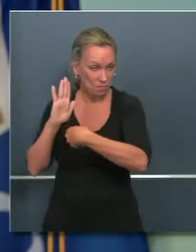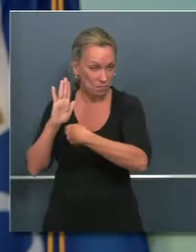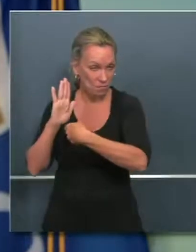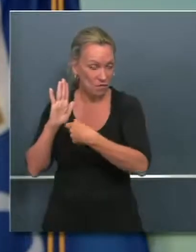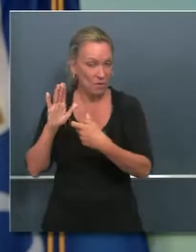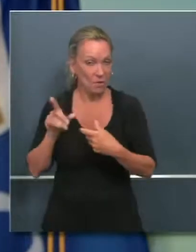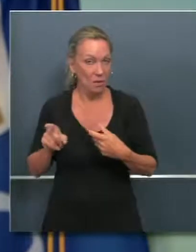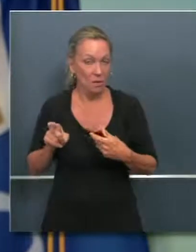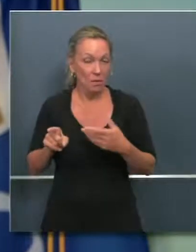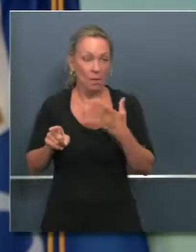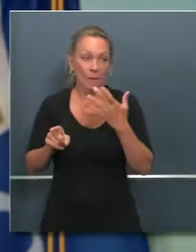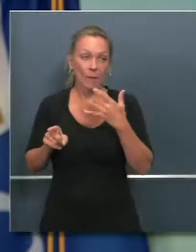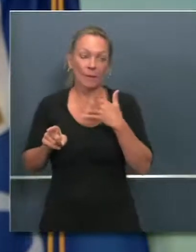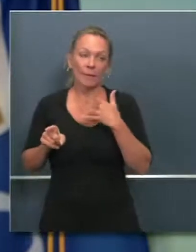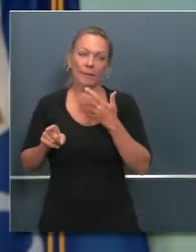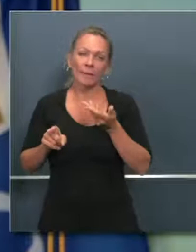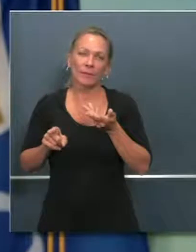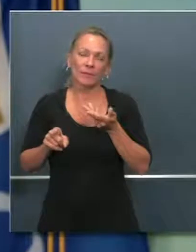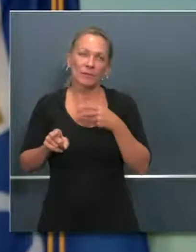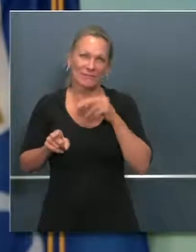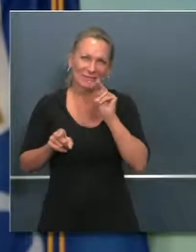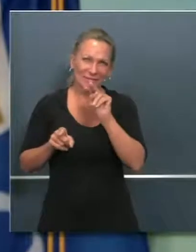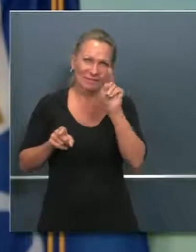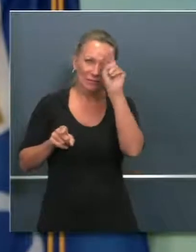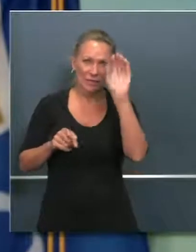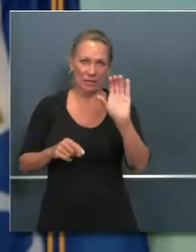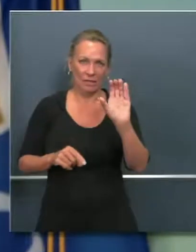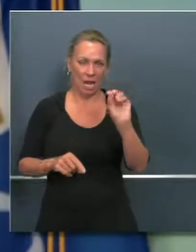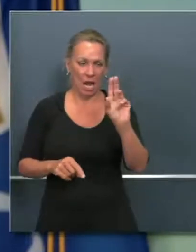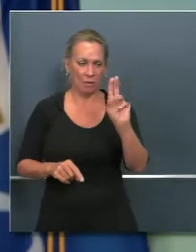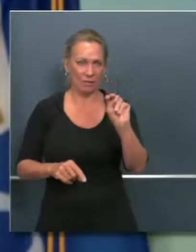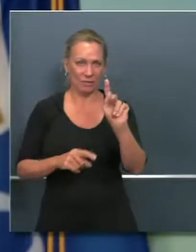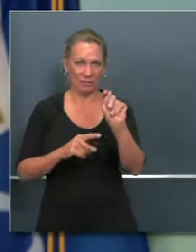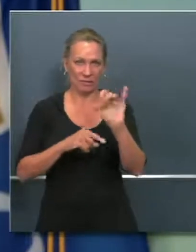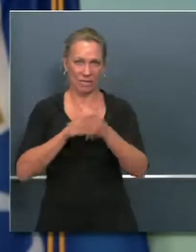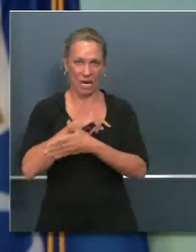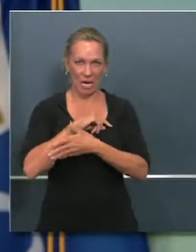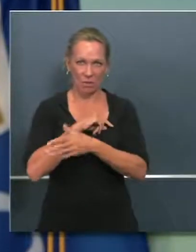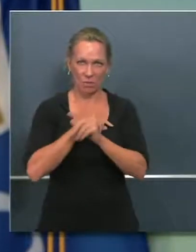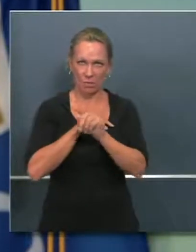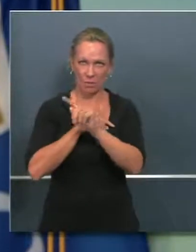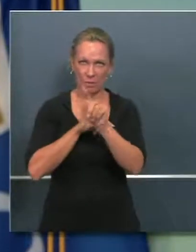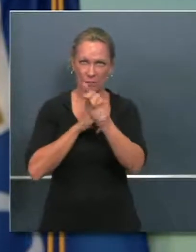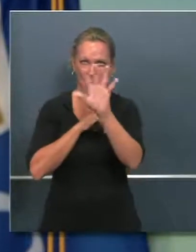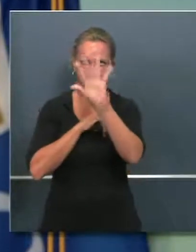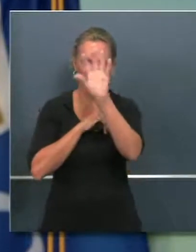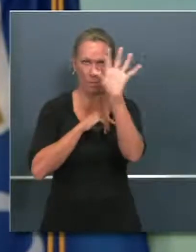relates to stills challenges they have in senior and adult day care facilities we also heard a lot